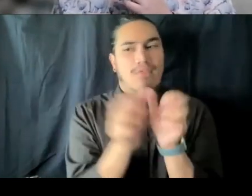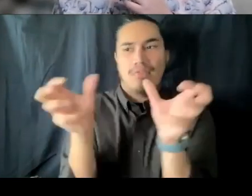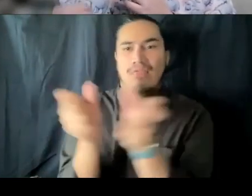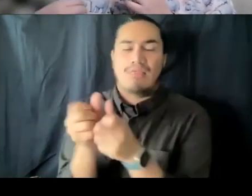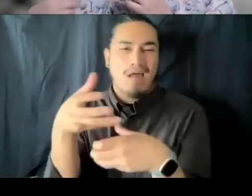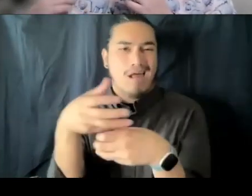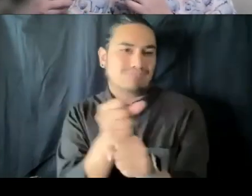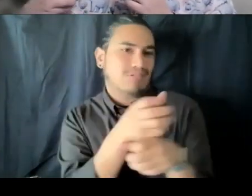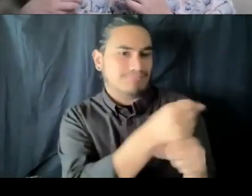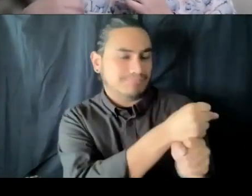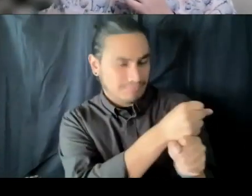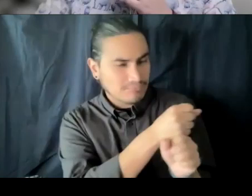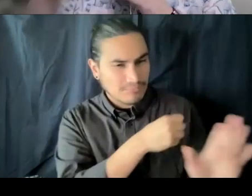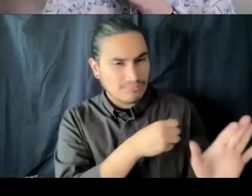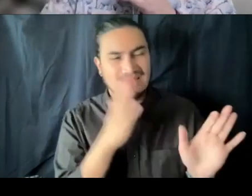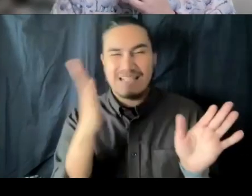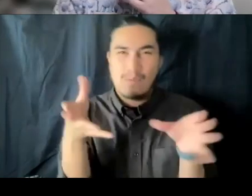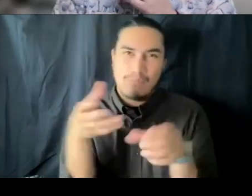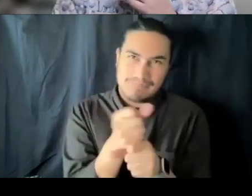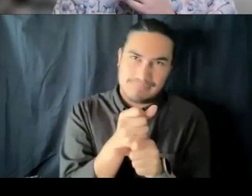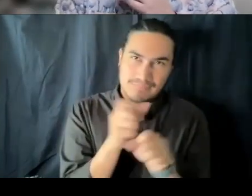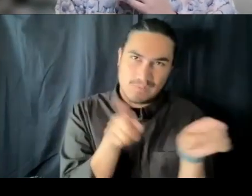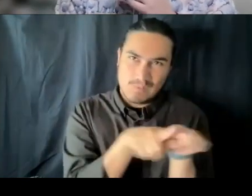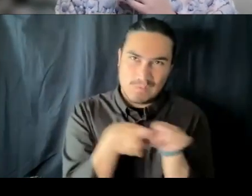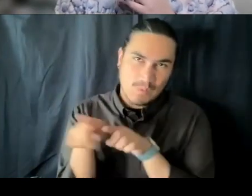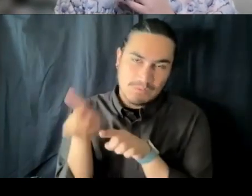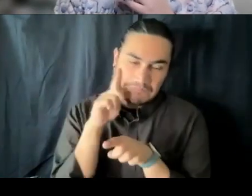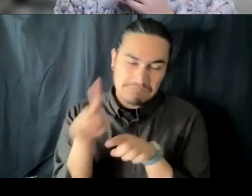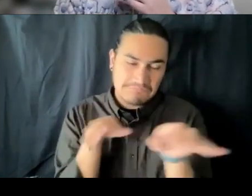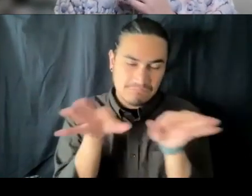because many folks in this training